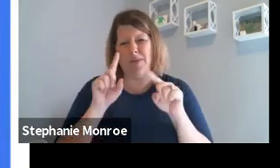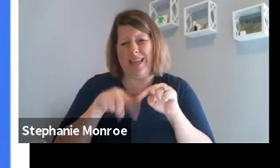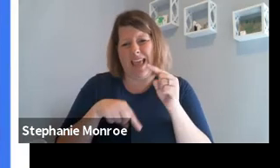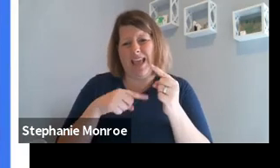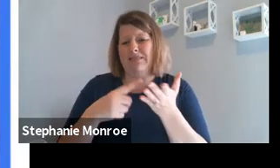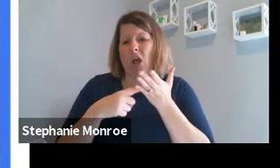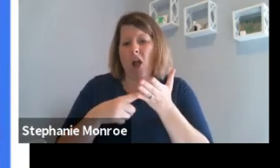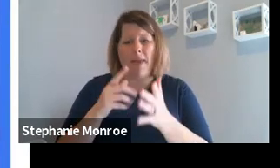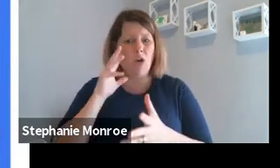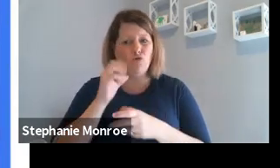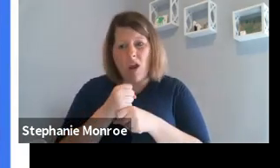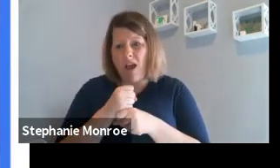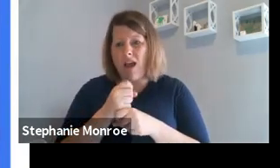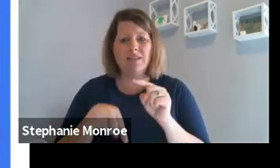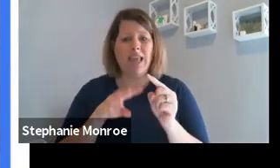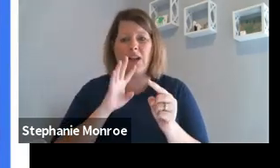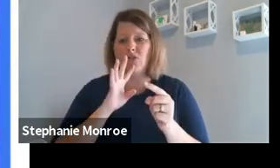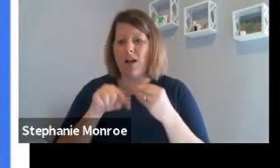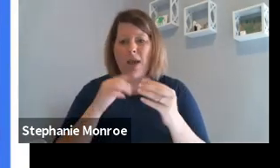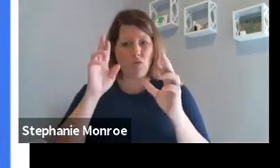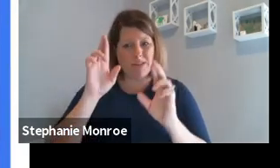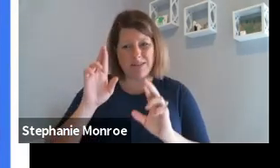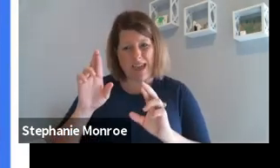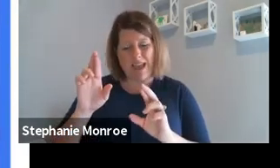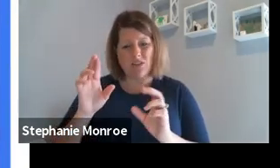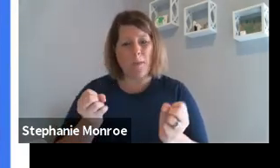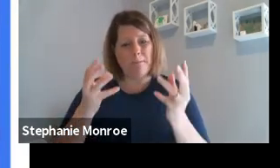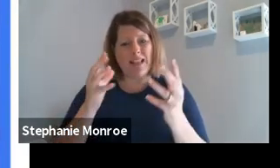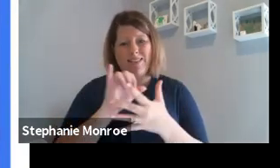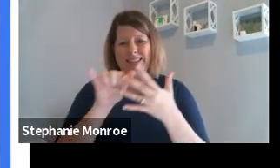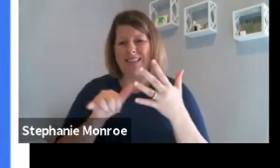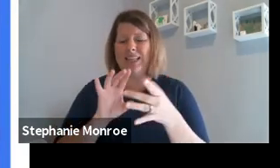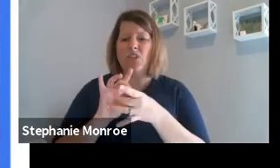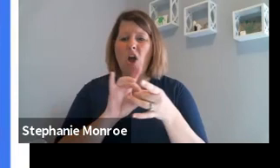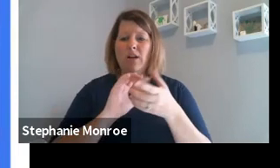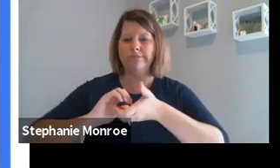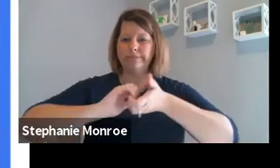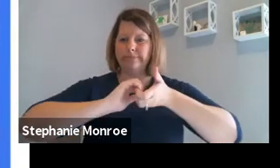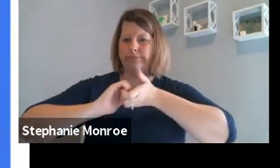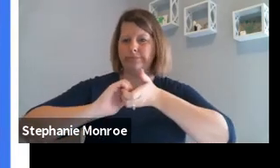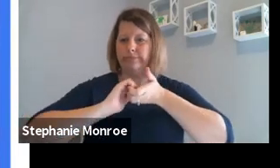or we couldn't talk about respect. So, many of these elements are intricate parts of one another.